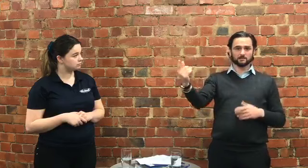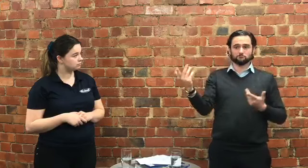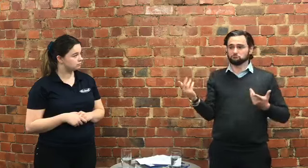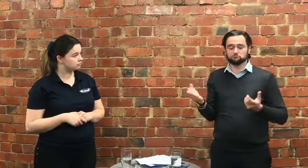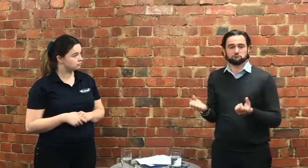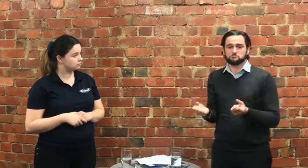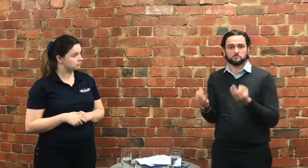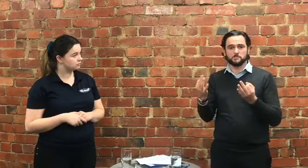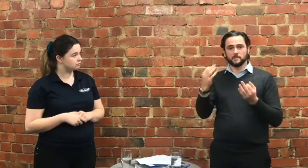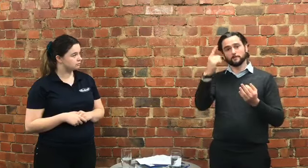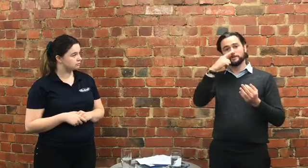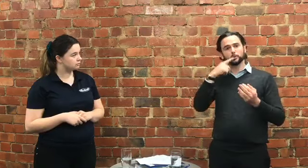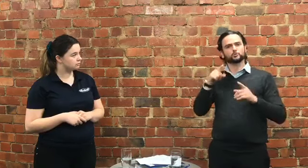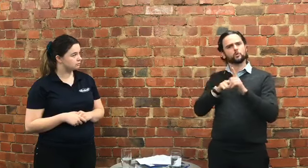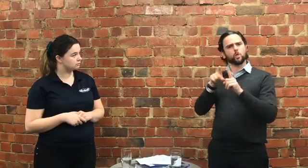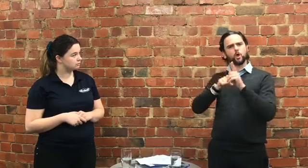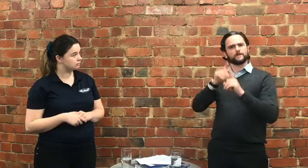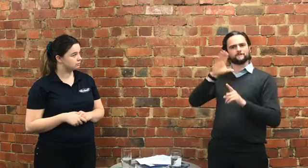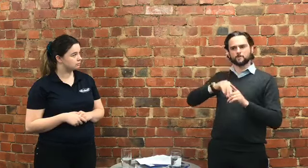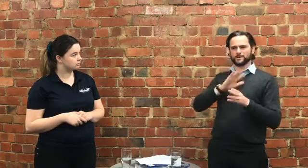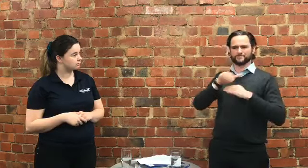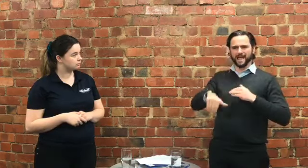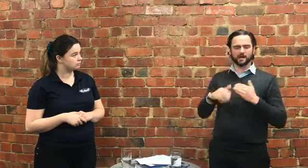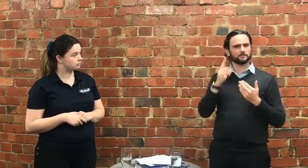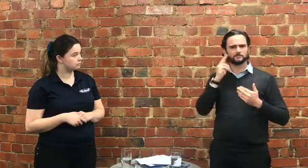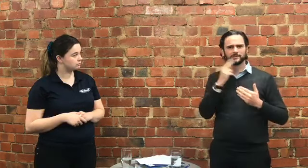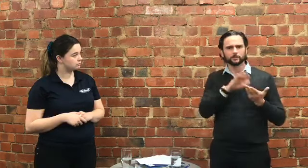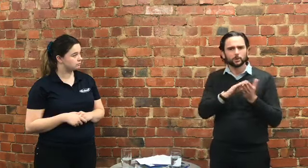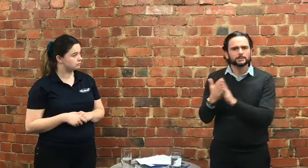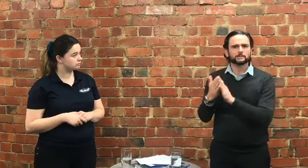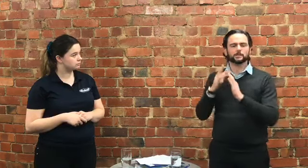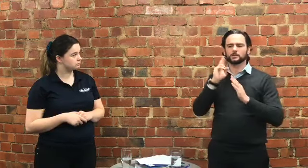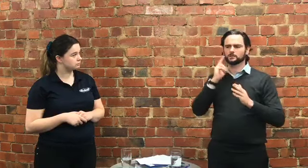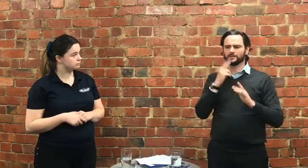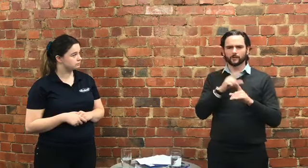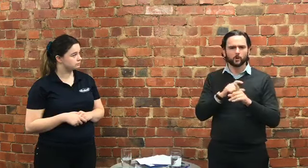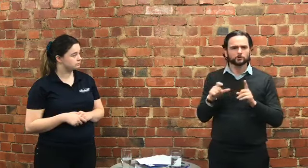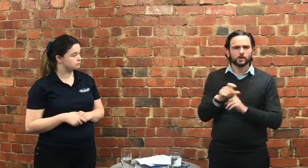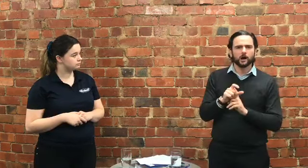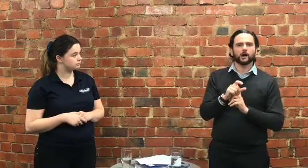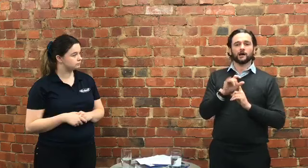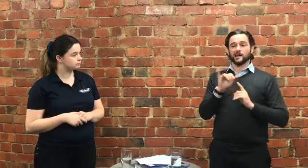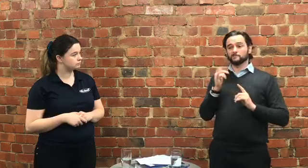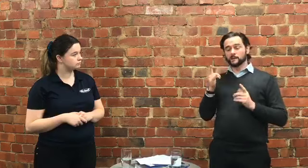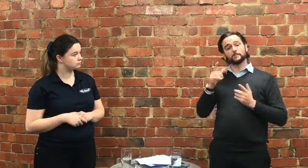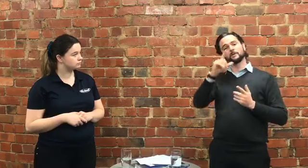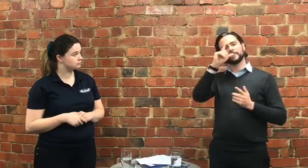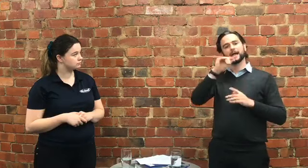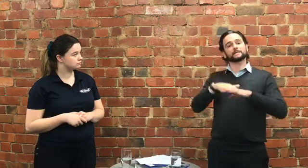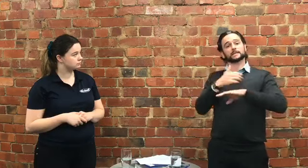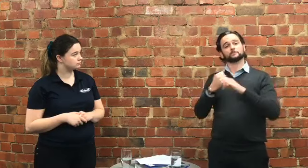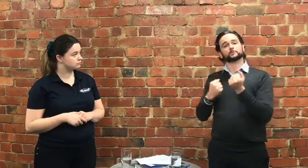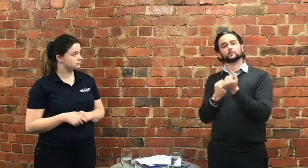might be the only person in their community who is deaf, so they might want to have a mentor